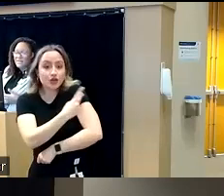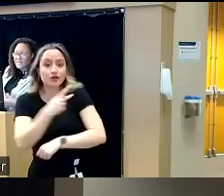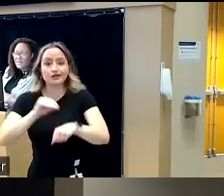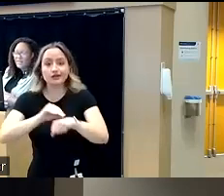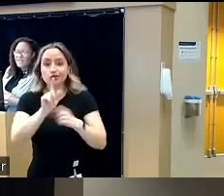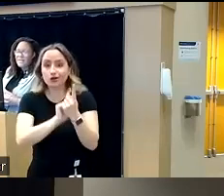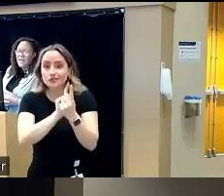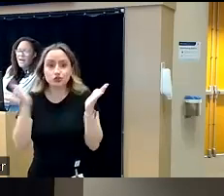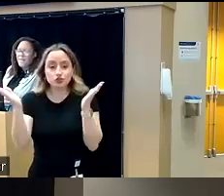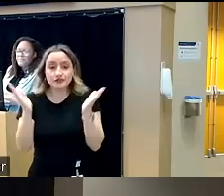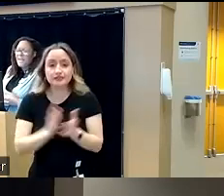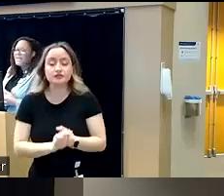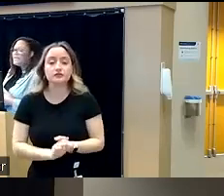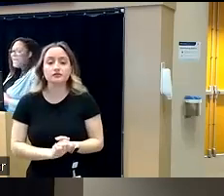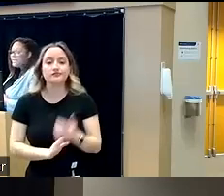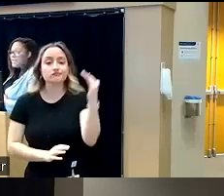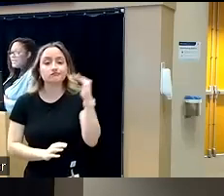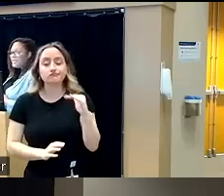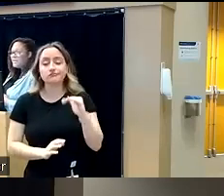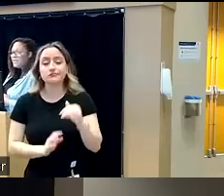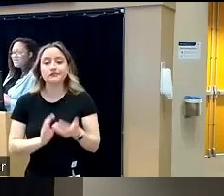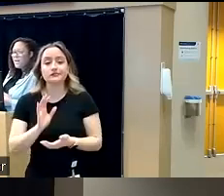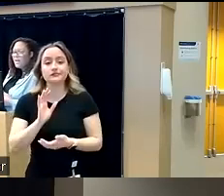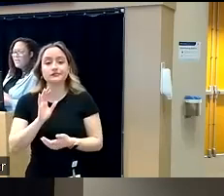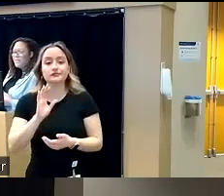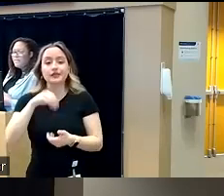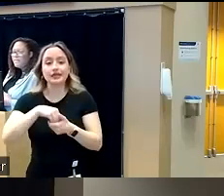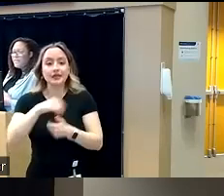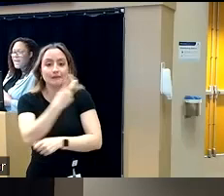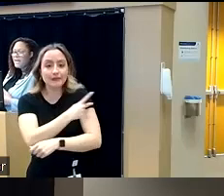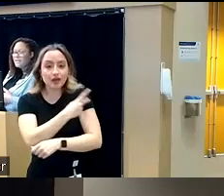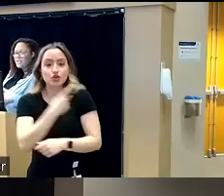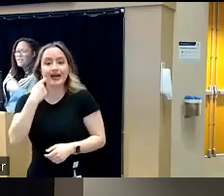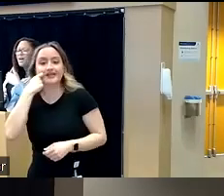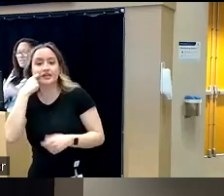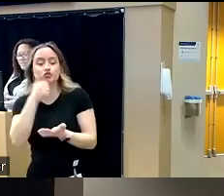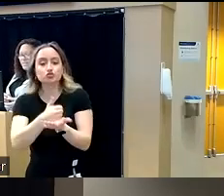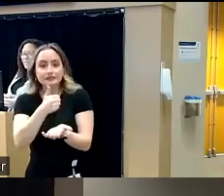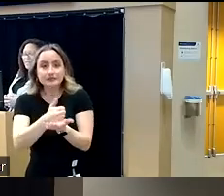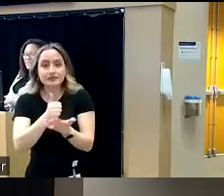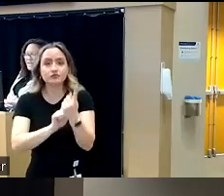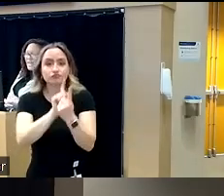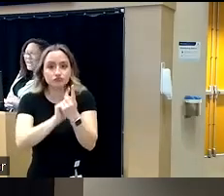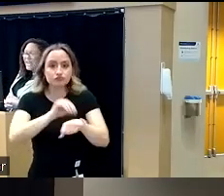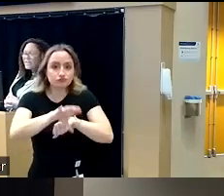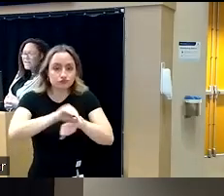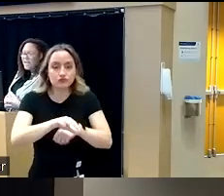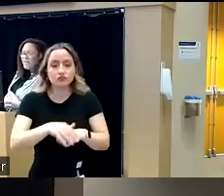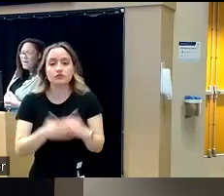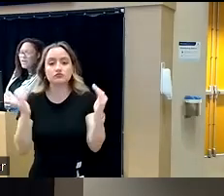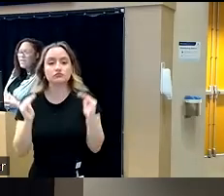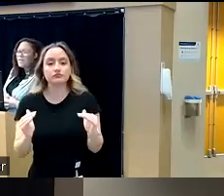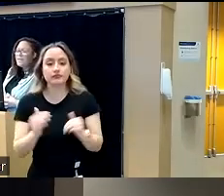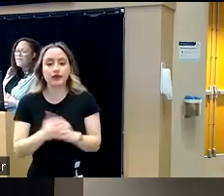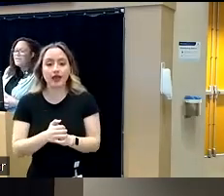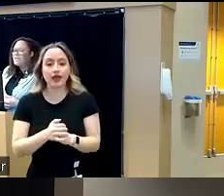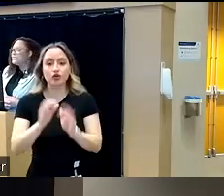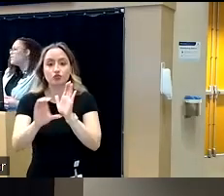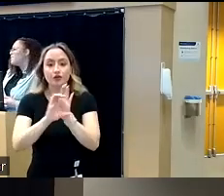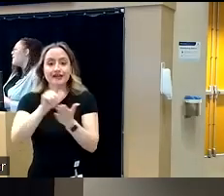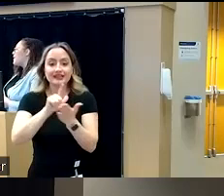medicine service and inpatient addiction consult service and a criminal legal system treatment and